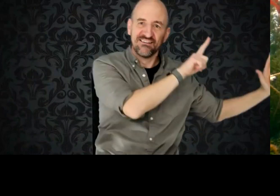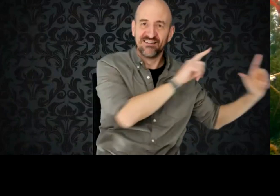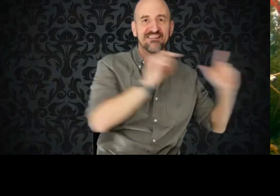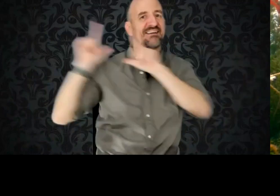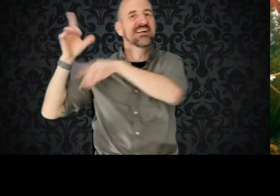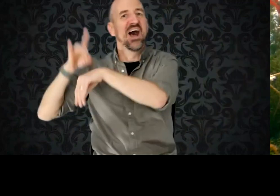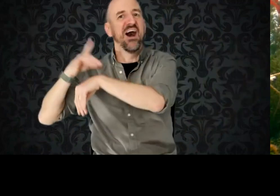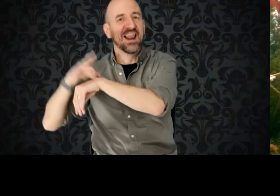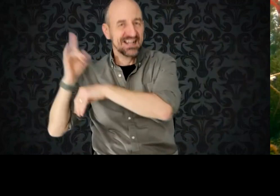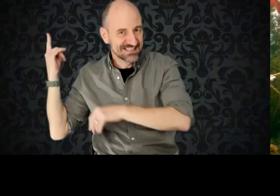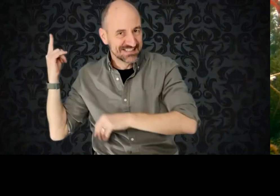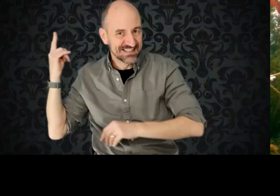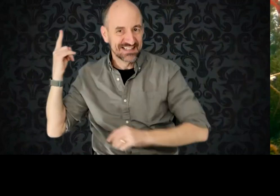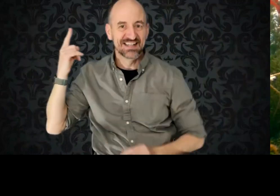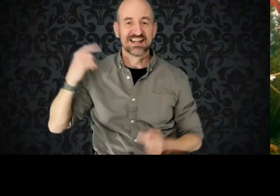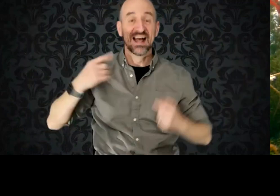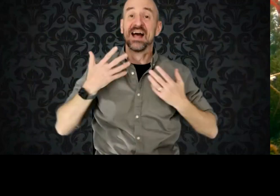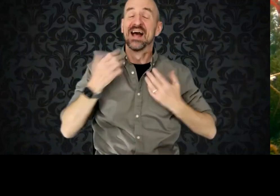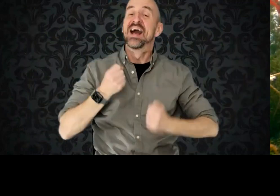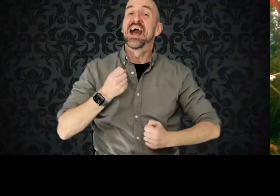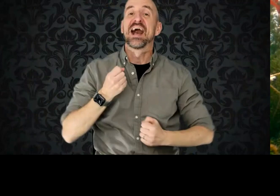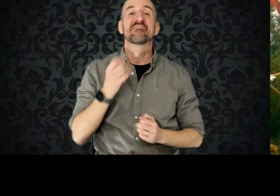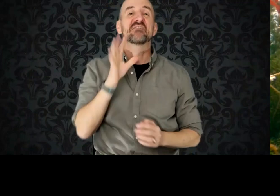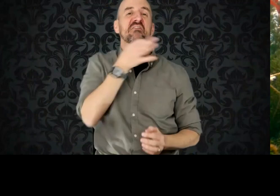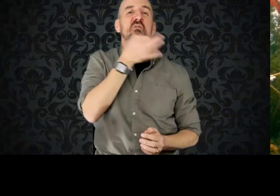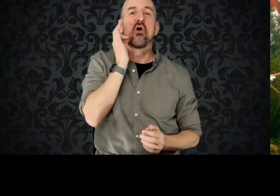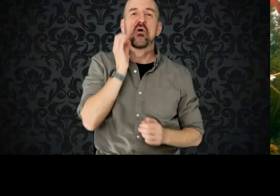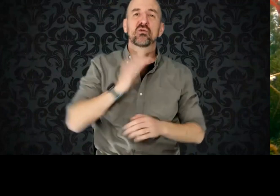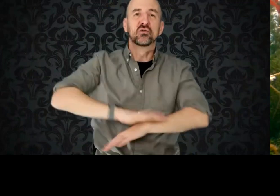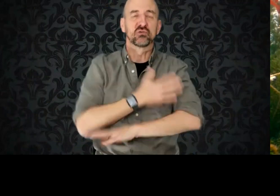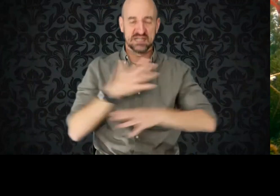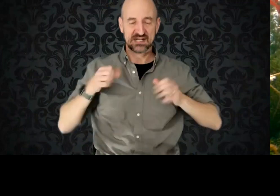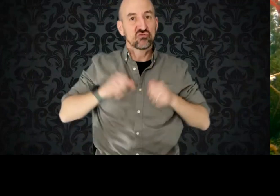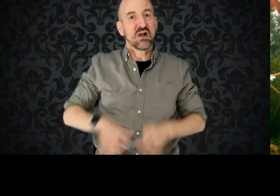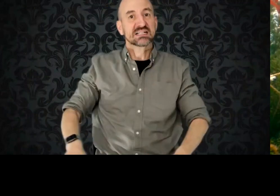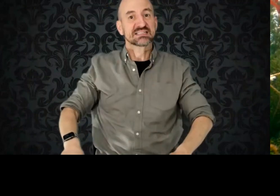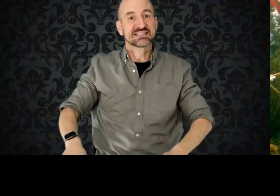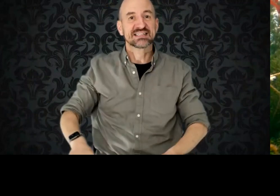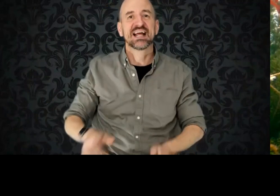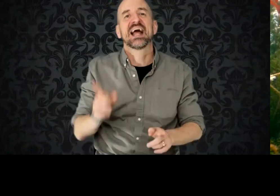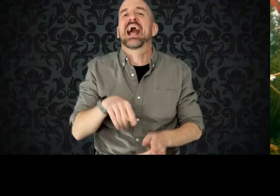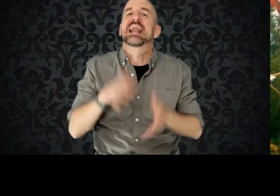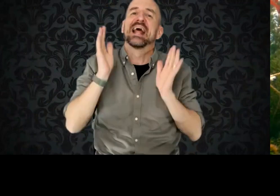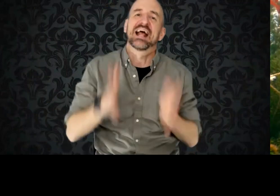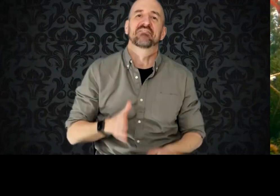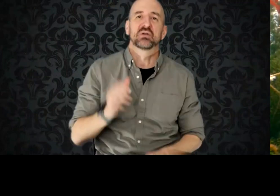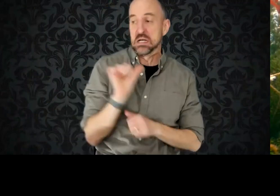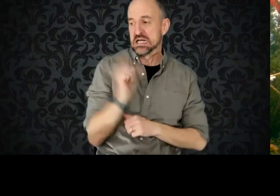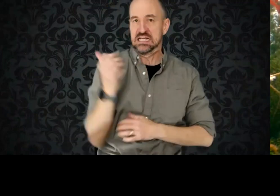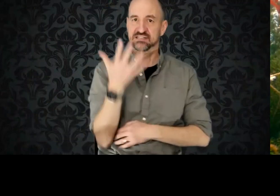is this way, and you can't see my dirty crockery. I have white background with a fabulous painting of Oxford and Ireland